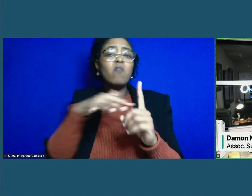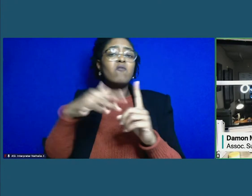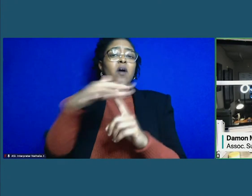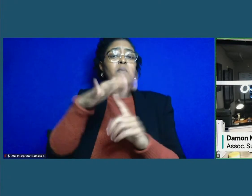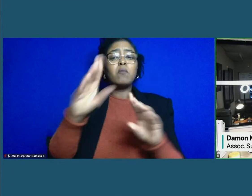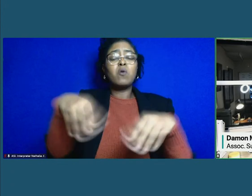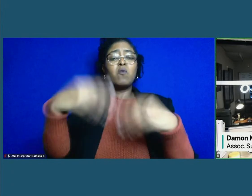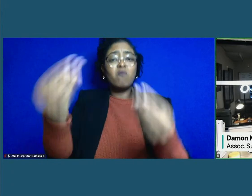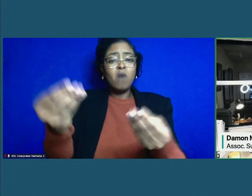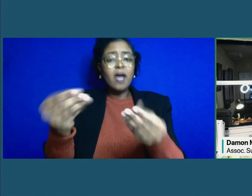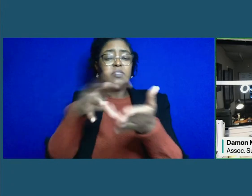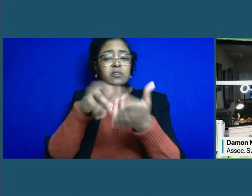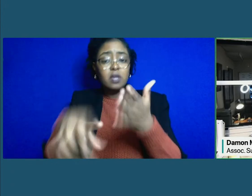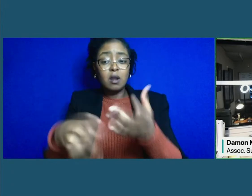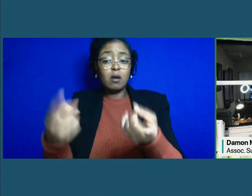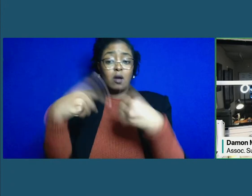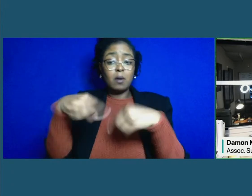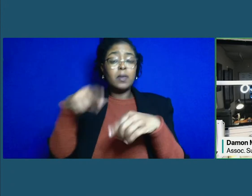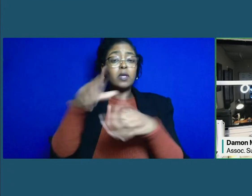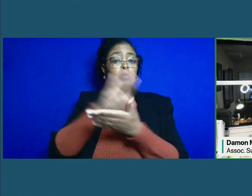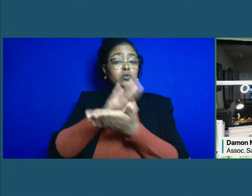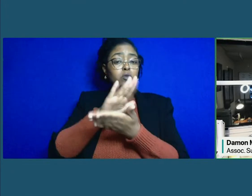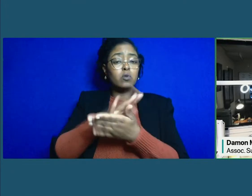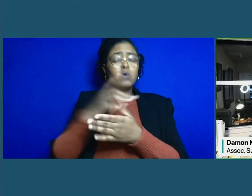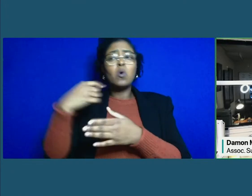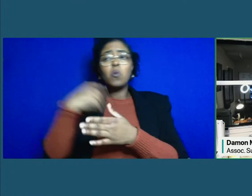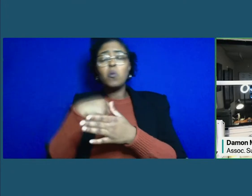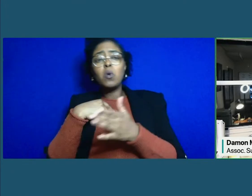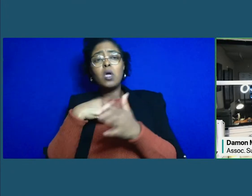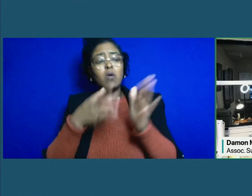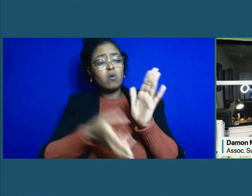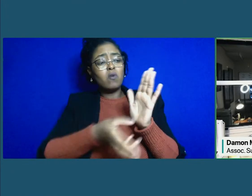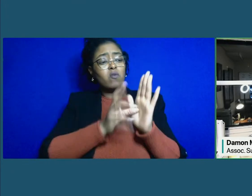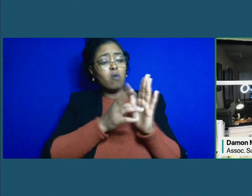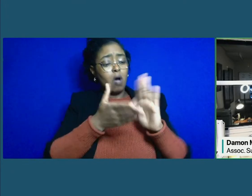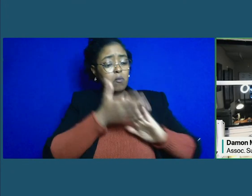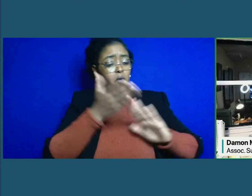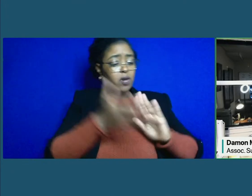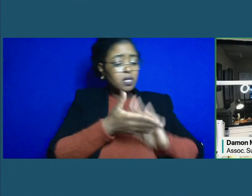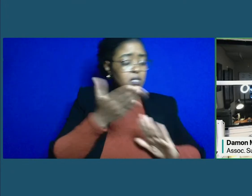anti racist school environment provides to bring students into